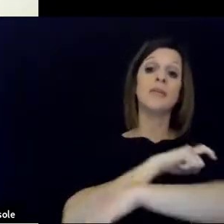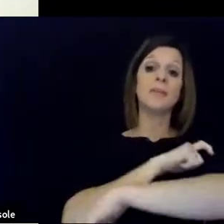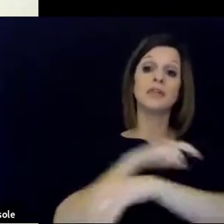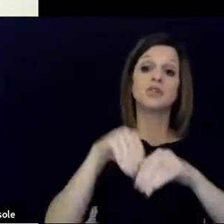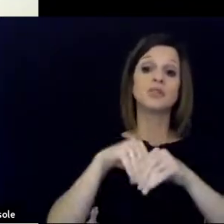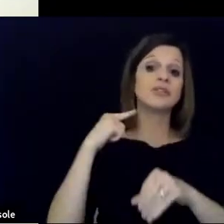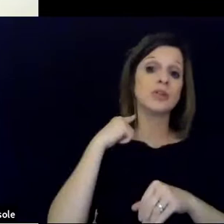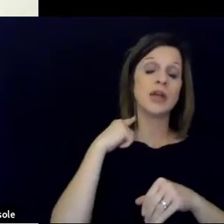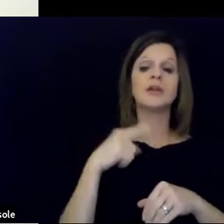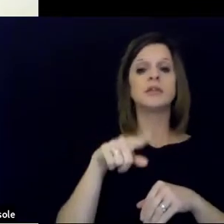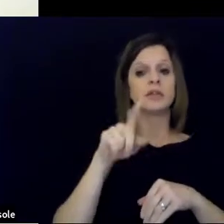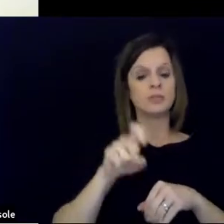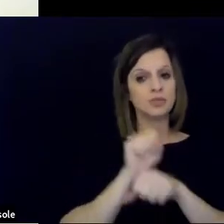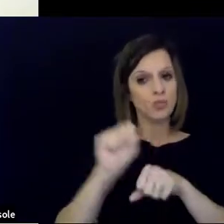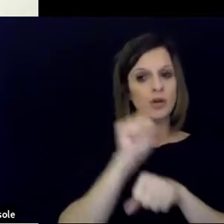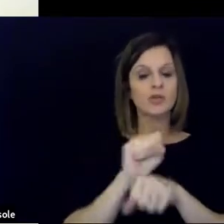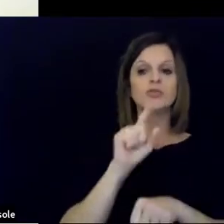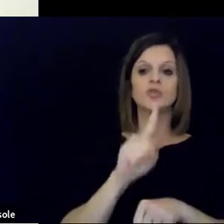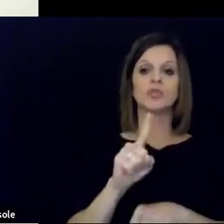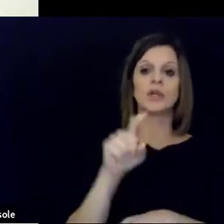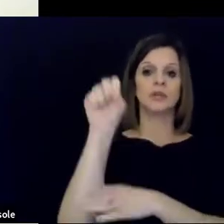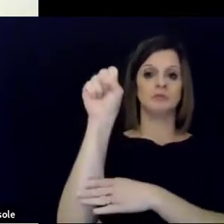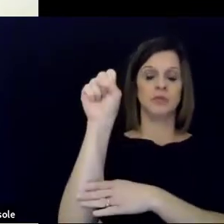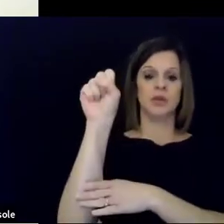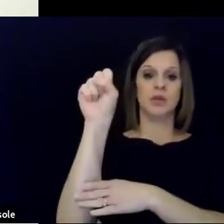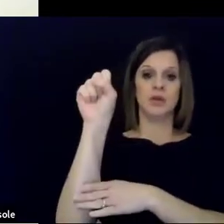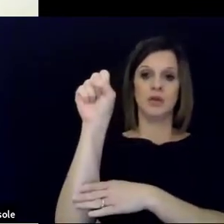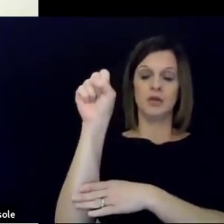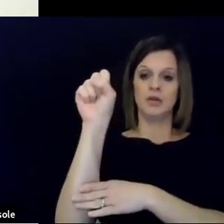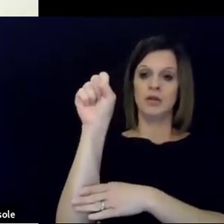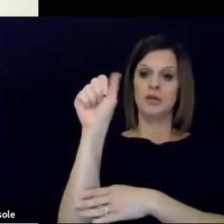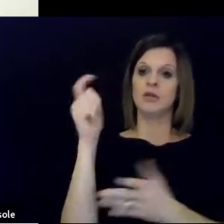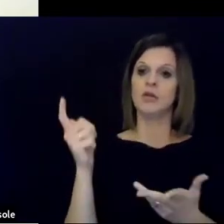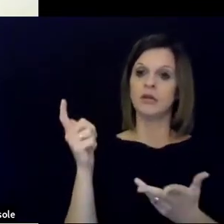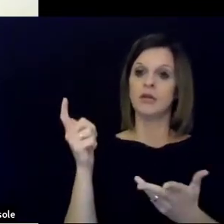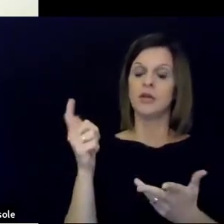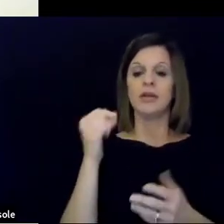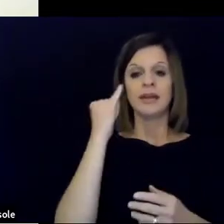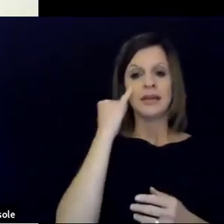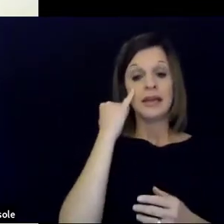And when you're having to really do that extra, because your head is unbalanced,